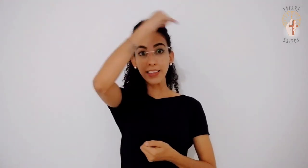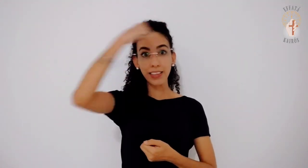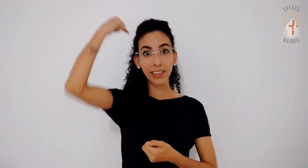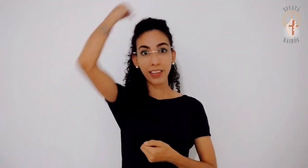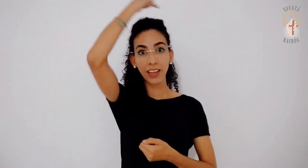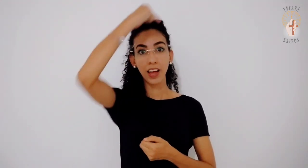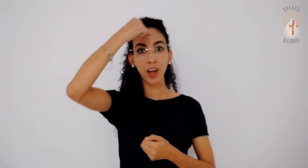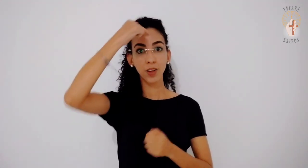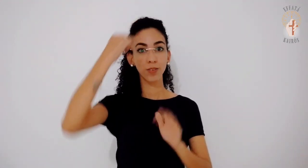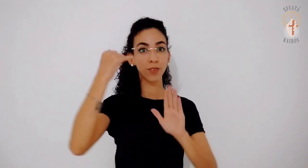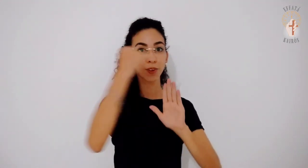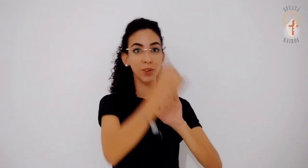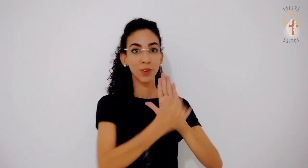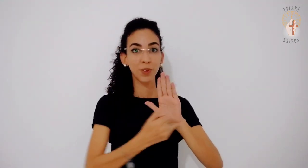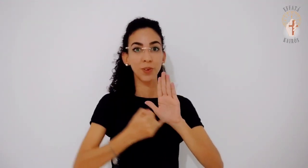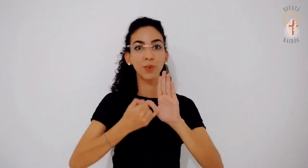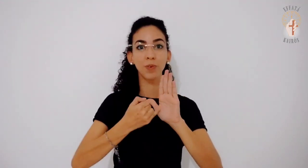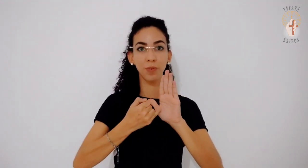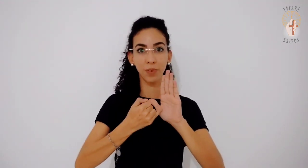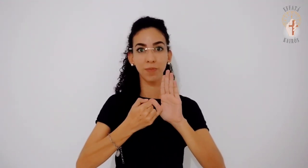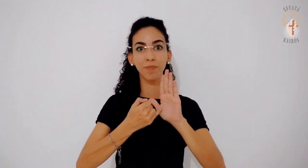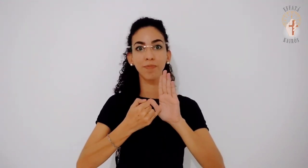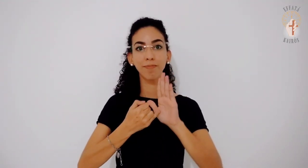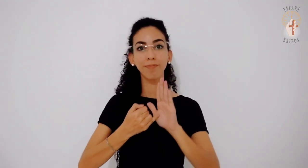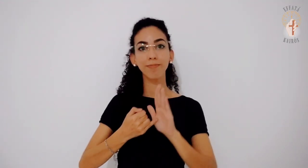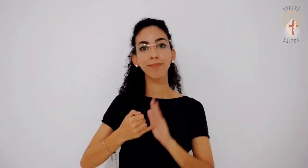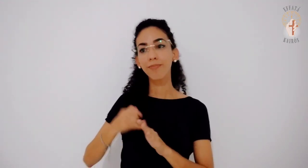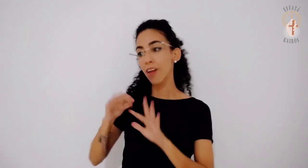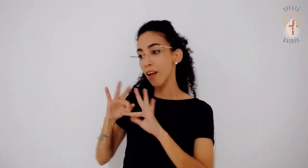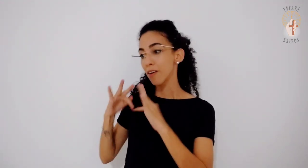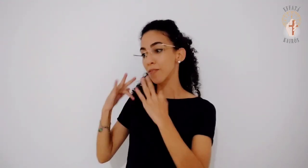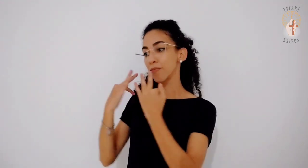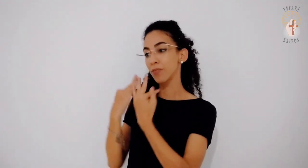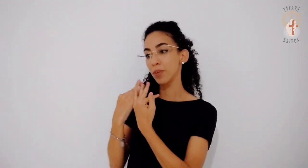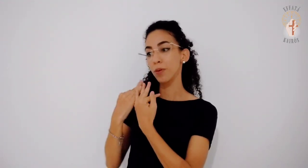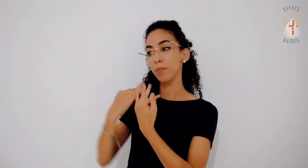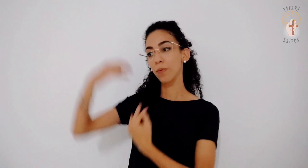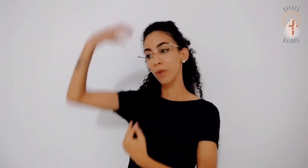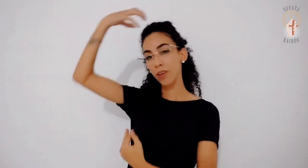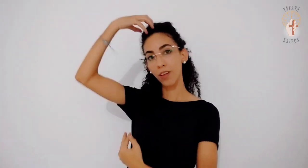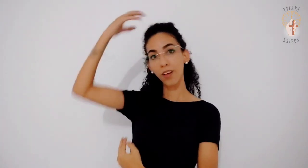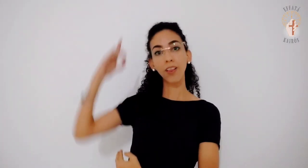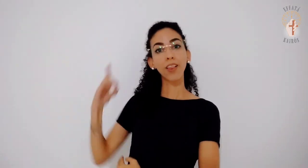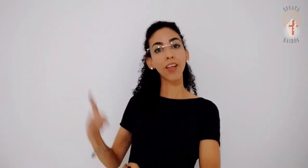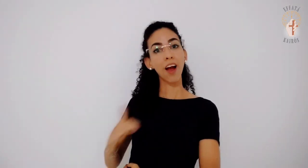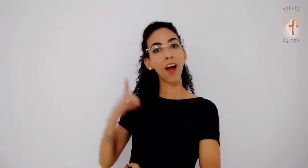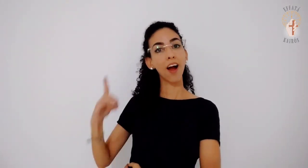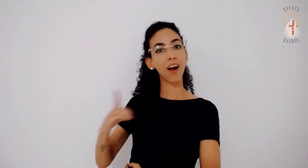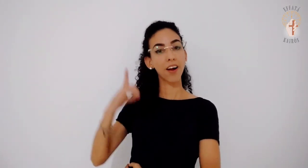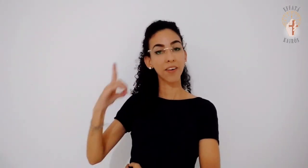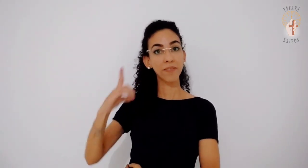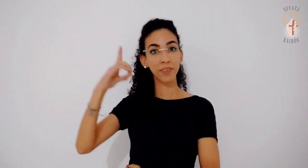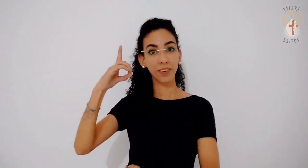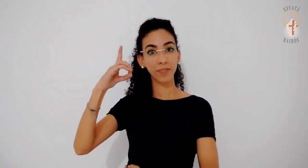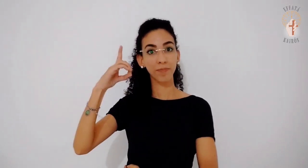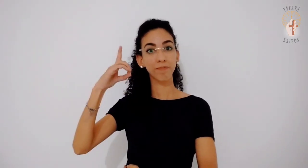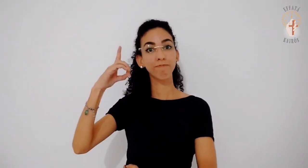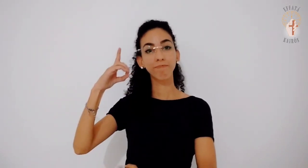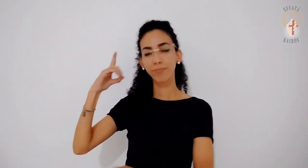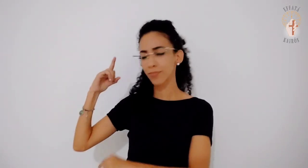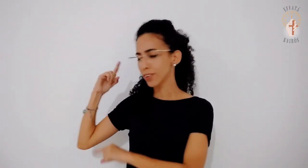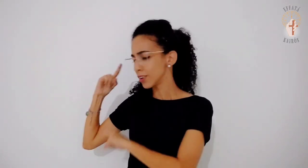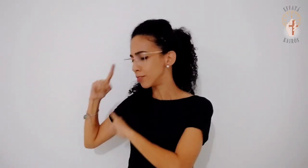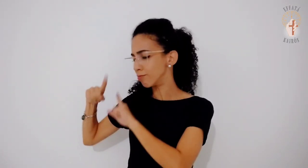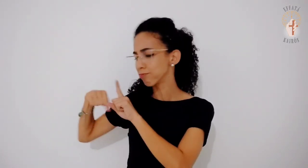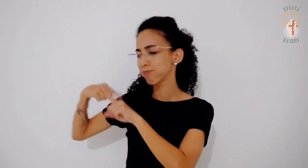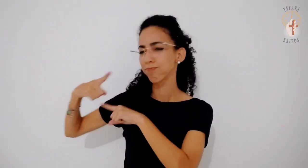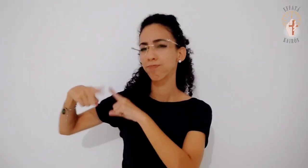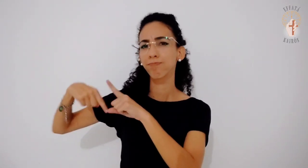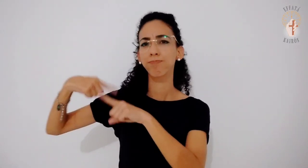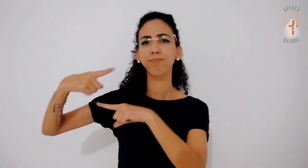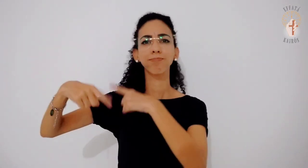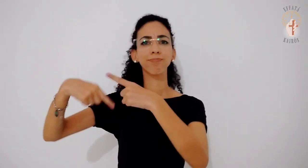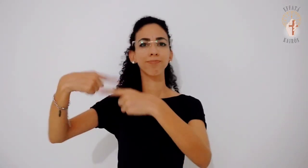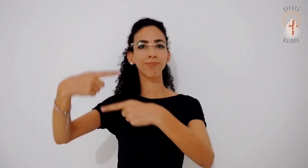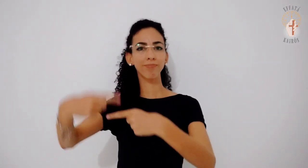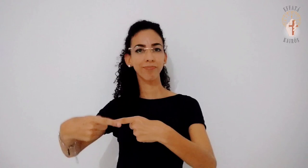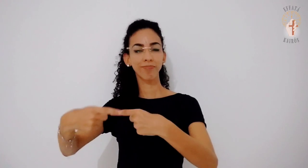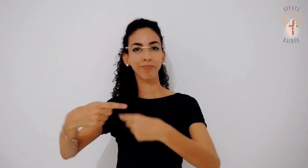St. Joseph is descended from the royal house of David.